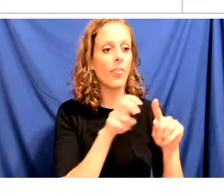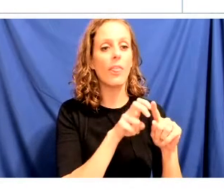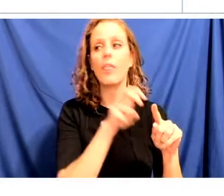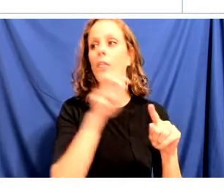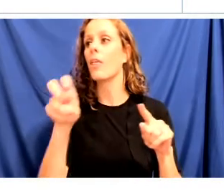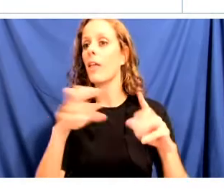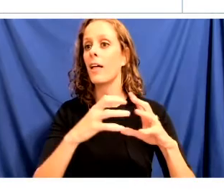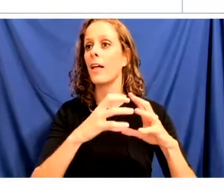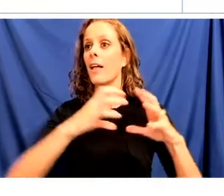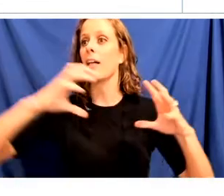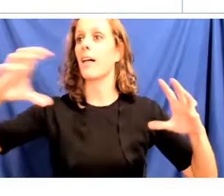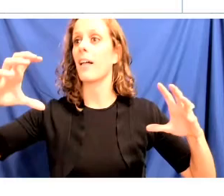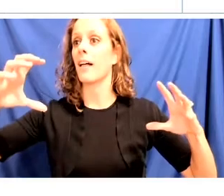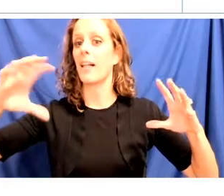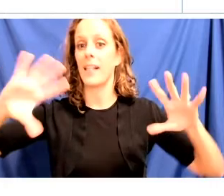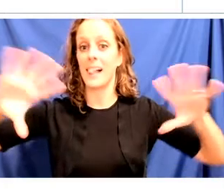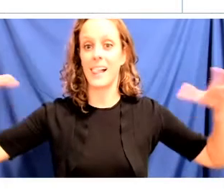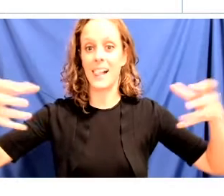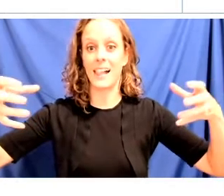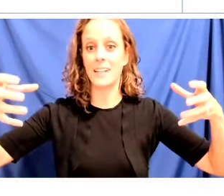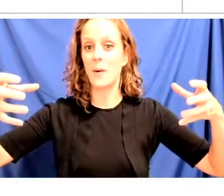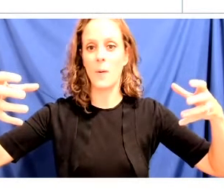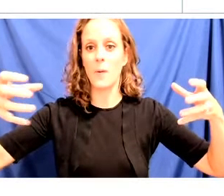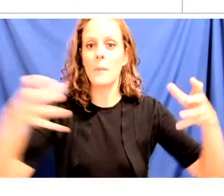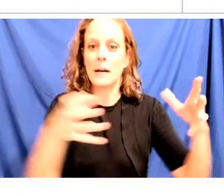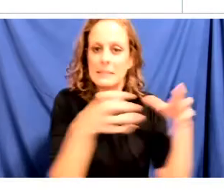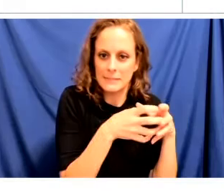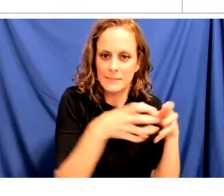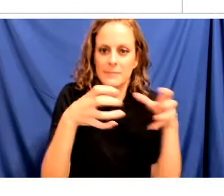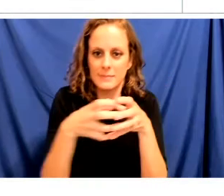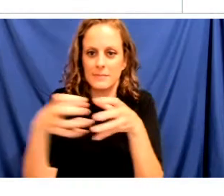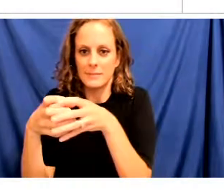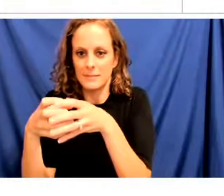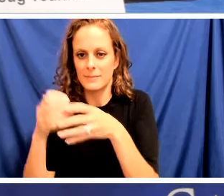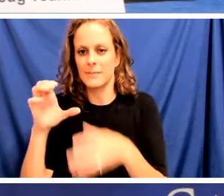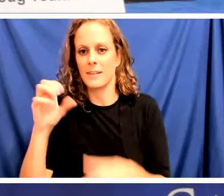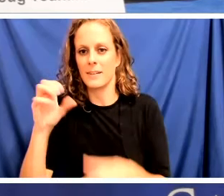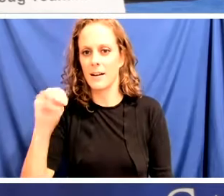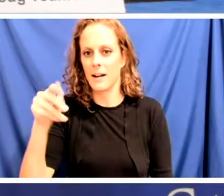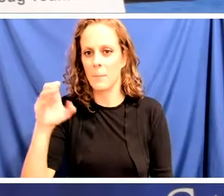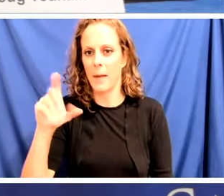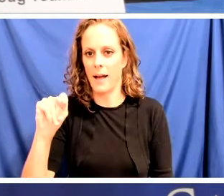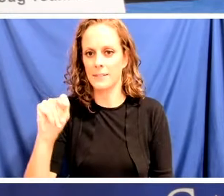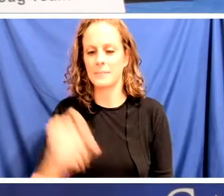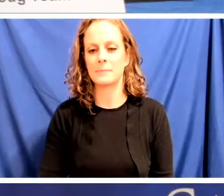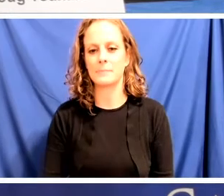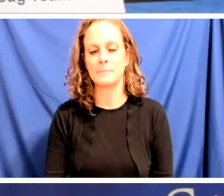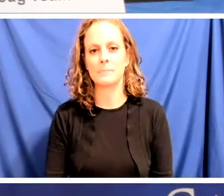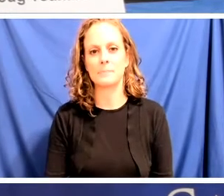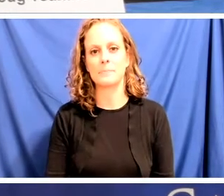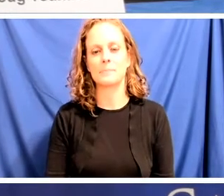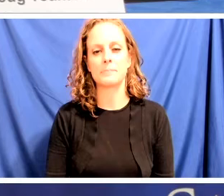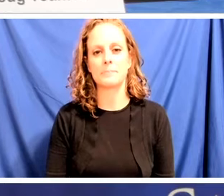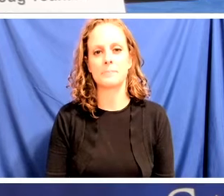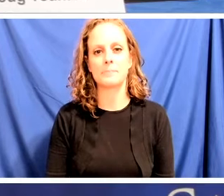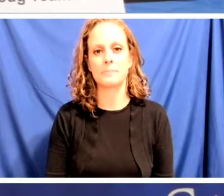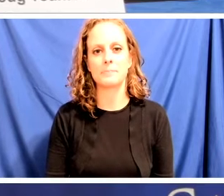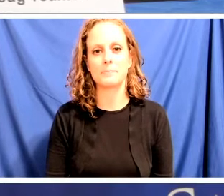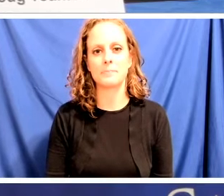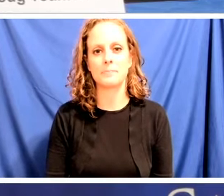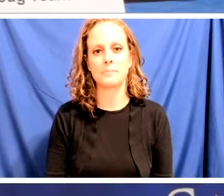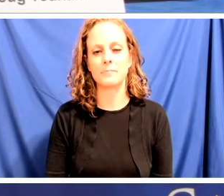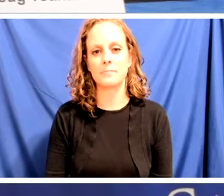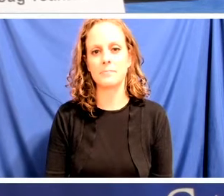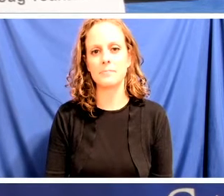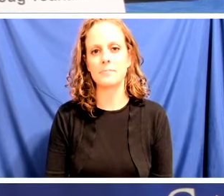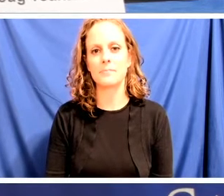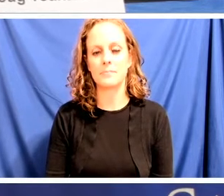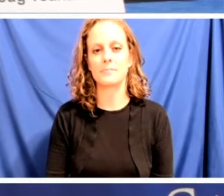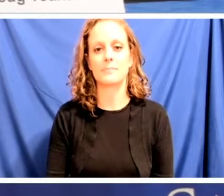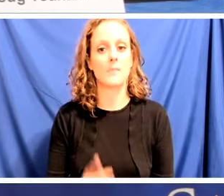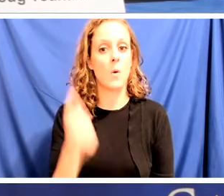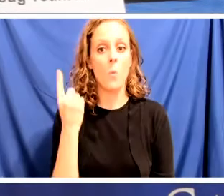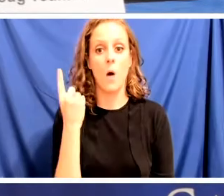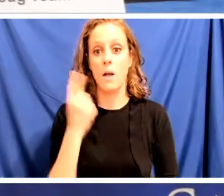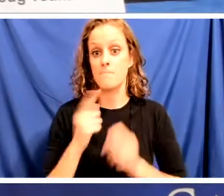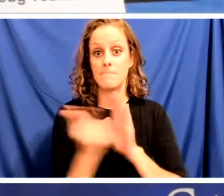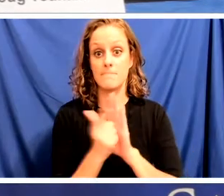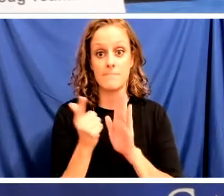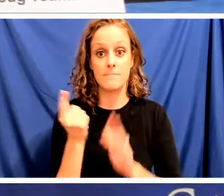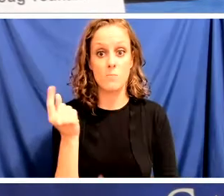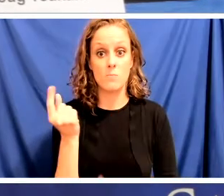there's only one consideration in the fair maps APP act that is prohibited, and that is, we cannot favor or discriminate against a political party.